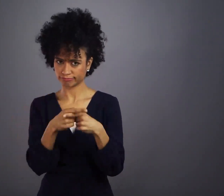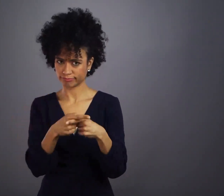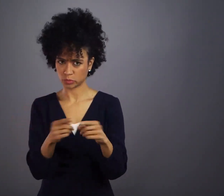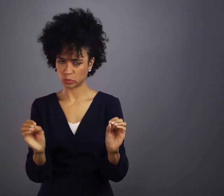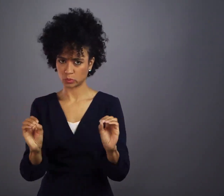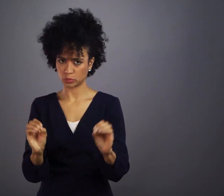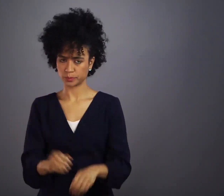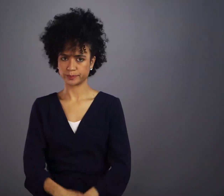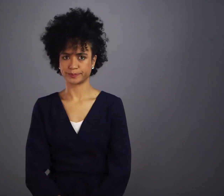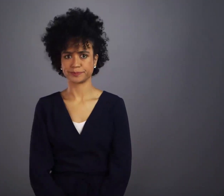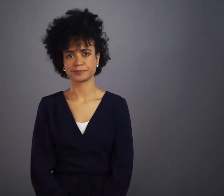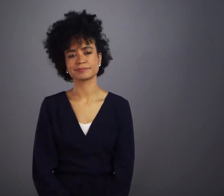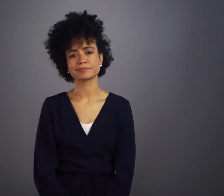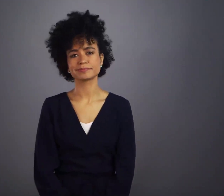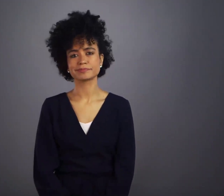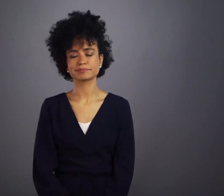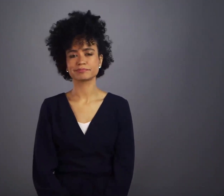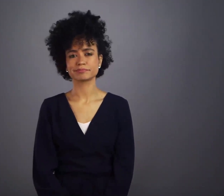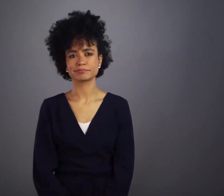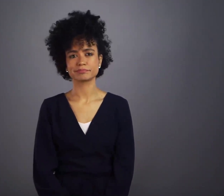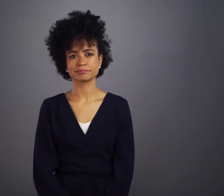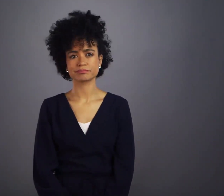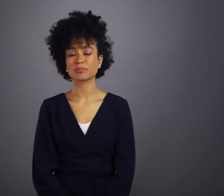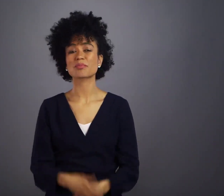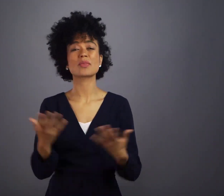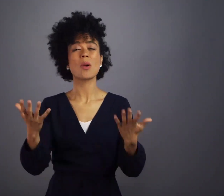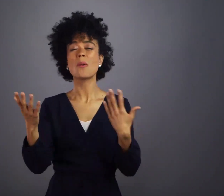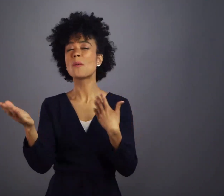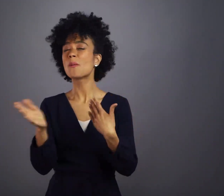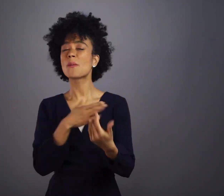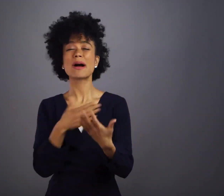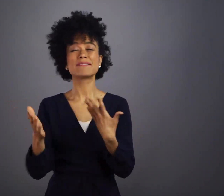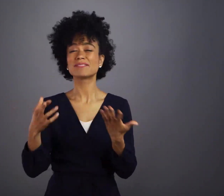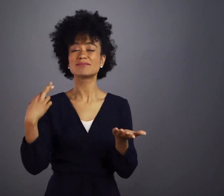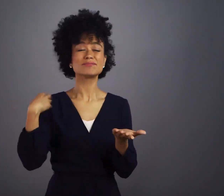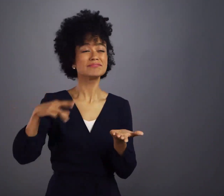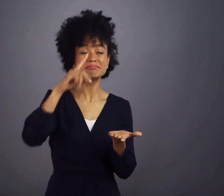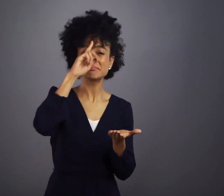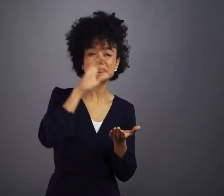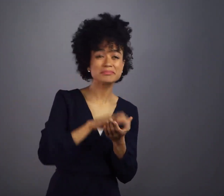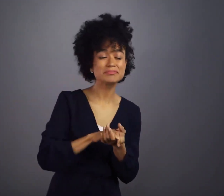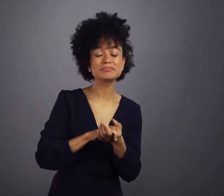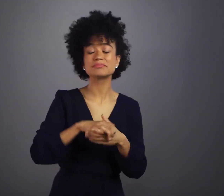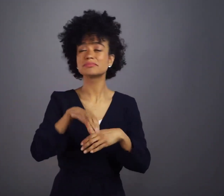We think it no concern of ours what religious bodies our members identify themselves with as individuals.